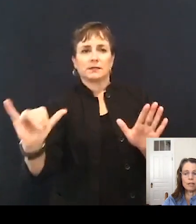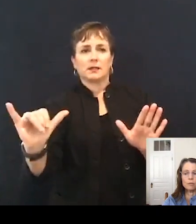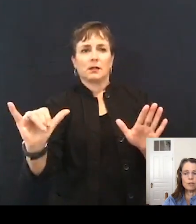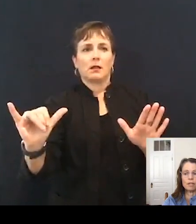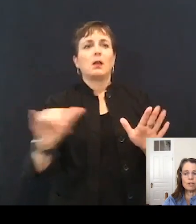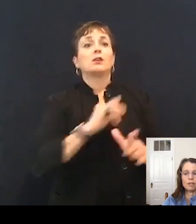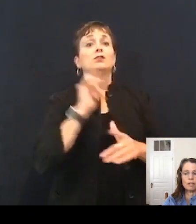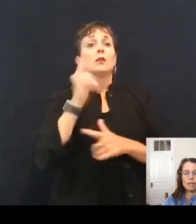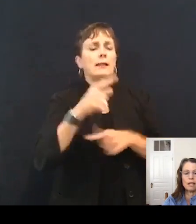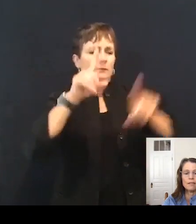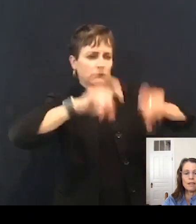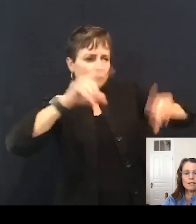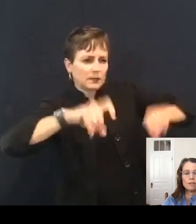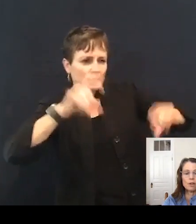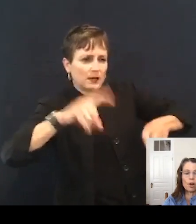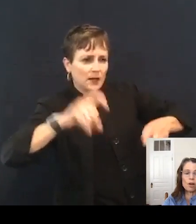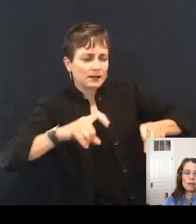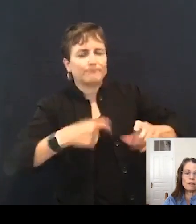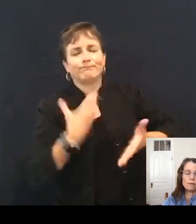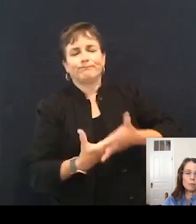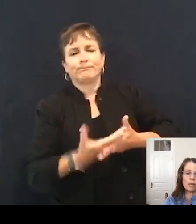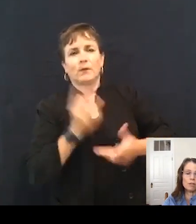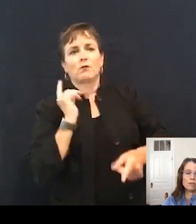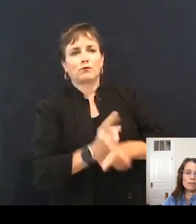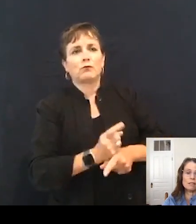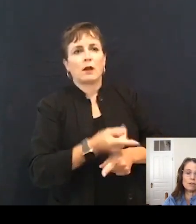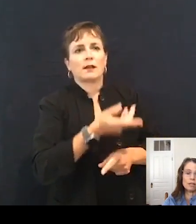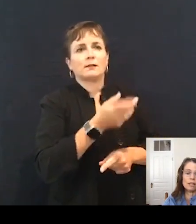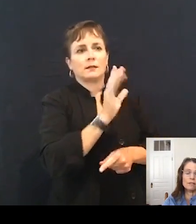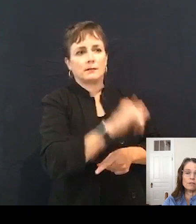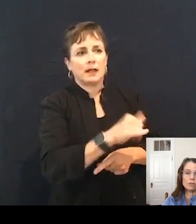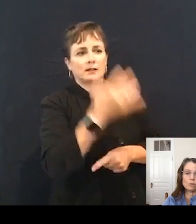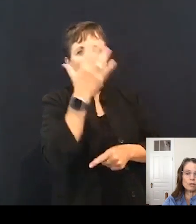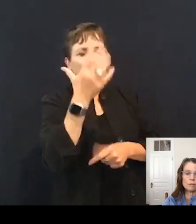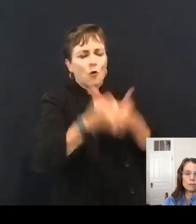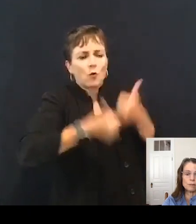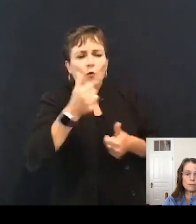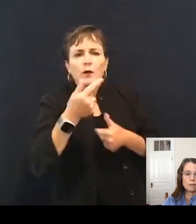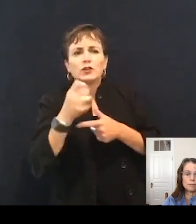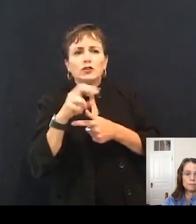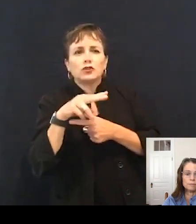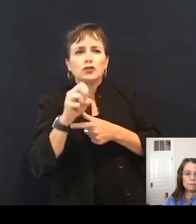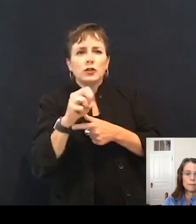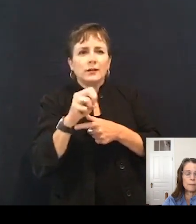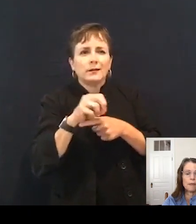genetic mutation that is the cause of the patient's hearing and visual symptoms.